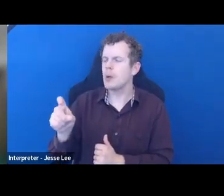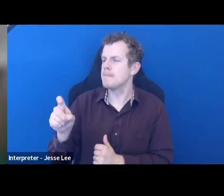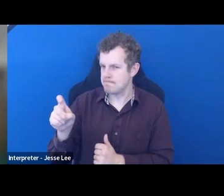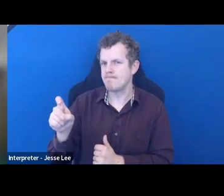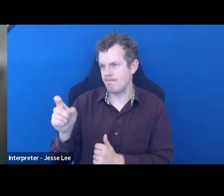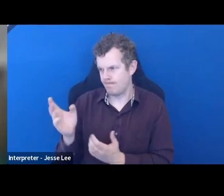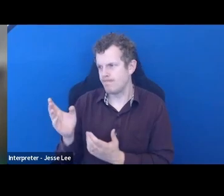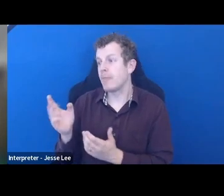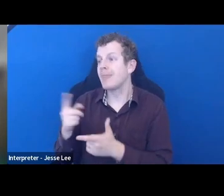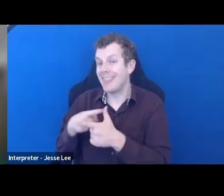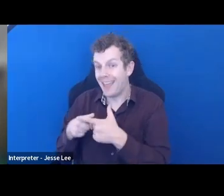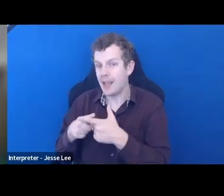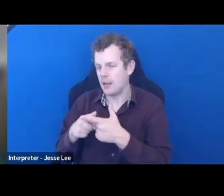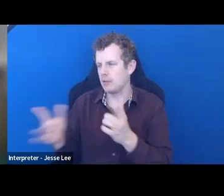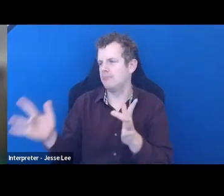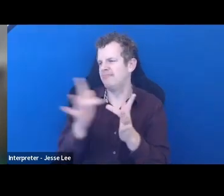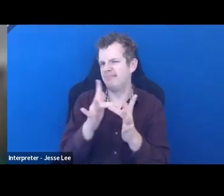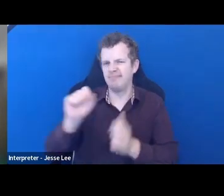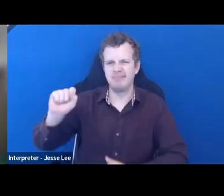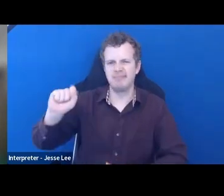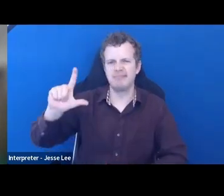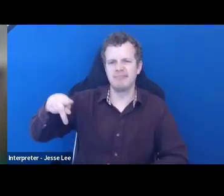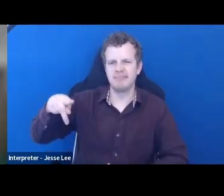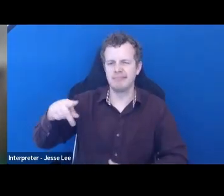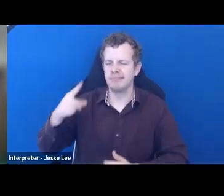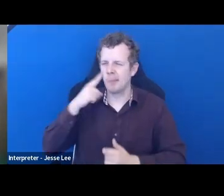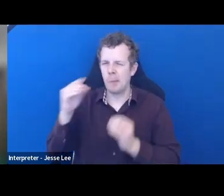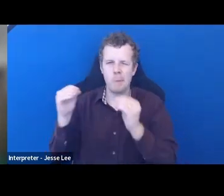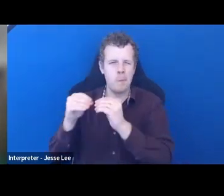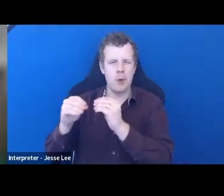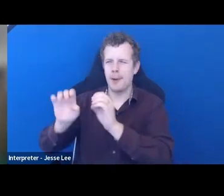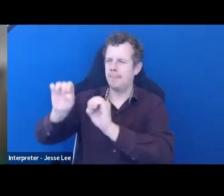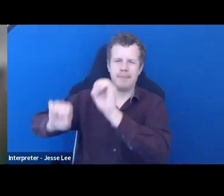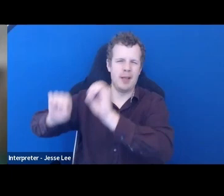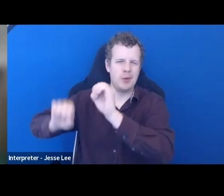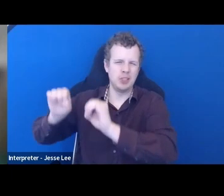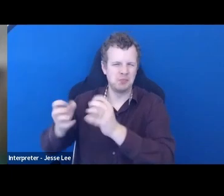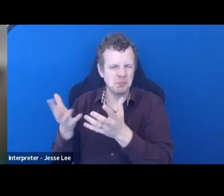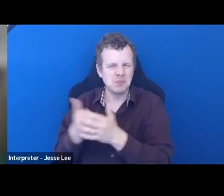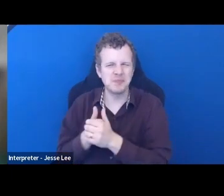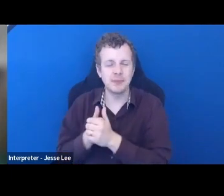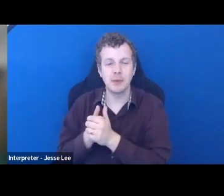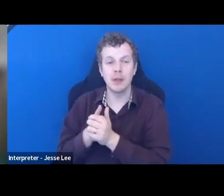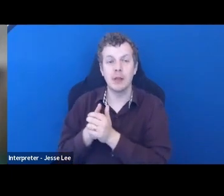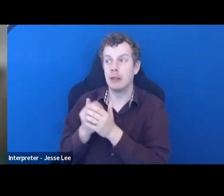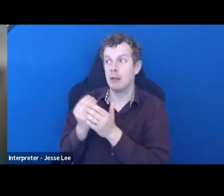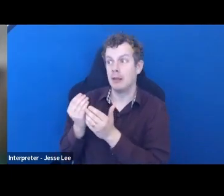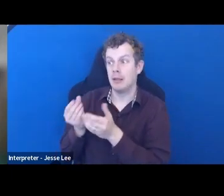Get another evaluation, etc. So just kind of giving that information and awareness